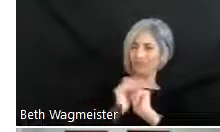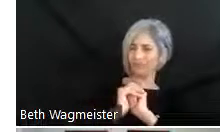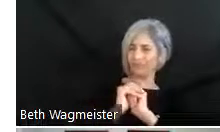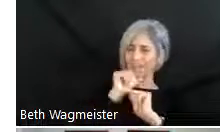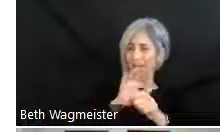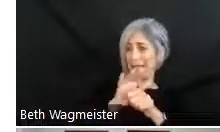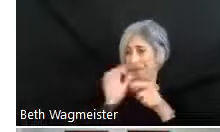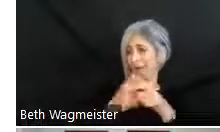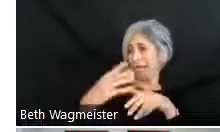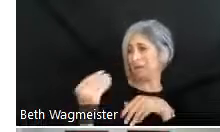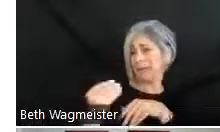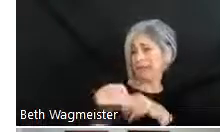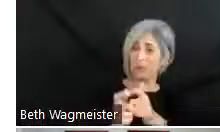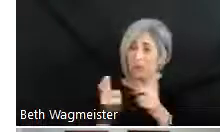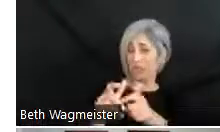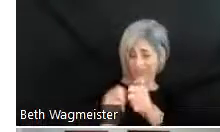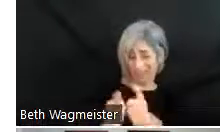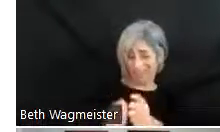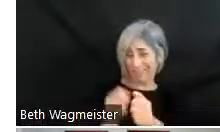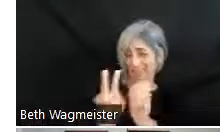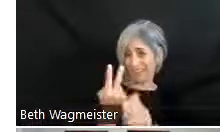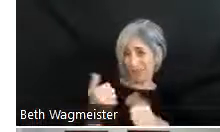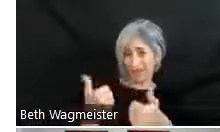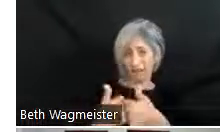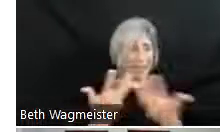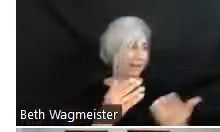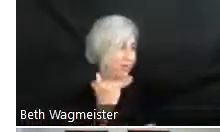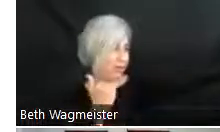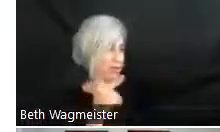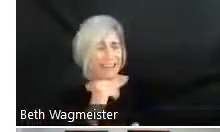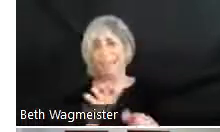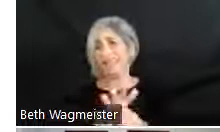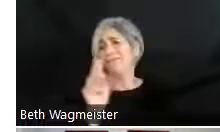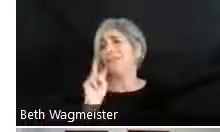outside, too much Nintendo. Had too much sugar, not enough vegetables. Totally ignorant towards